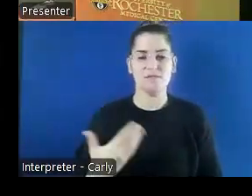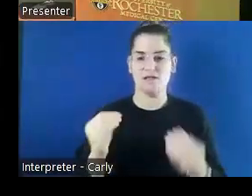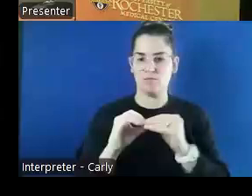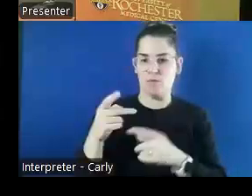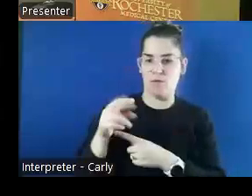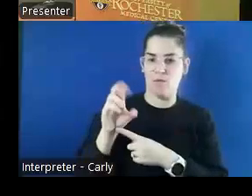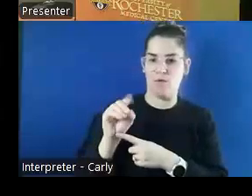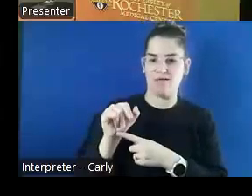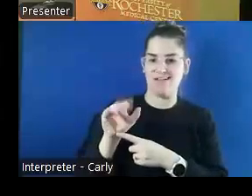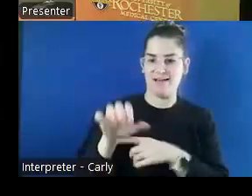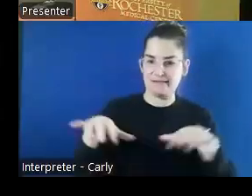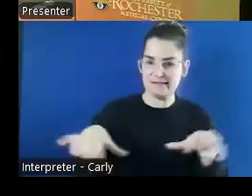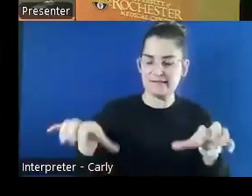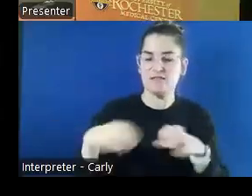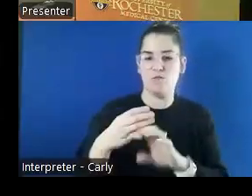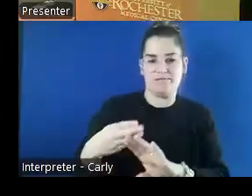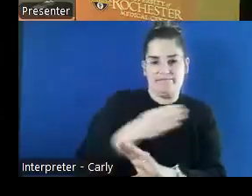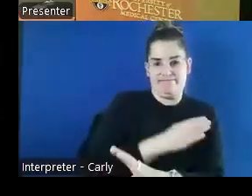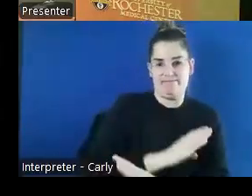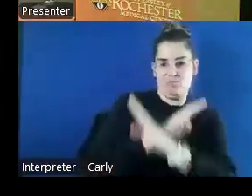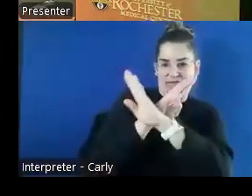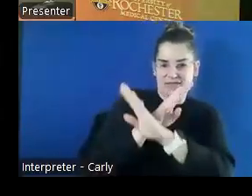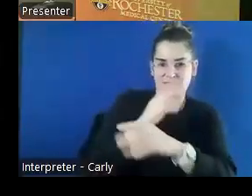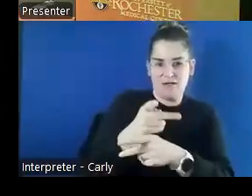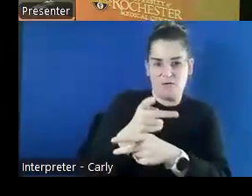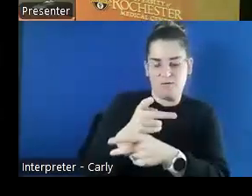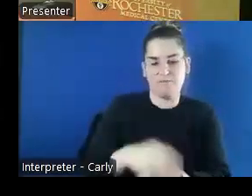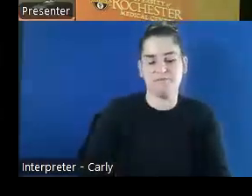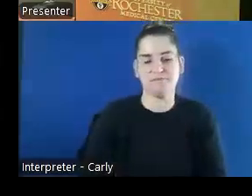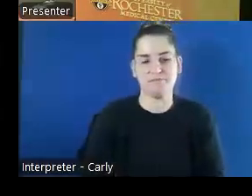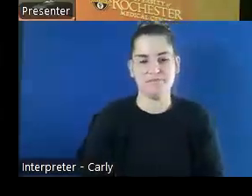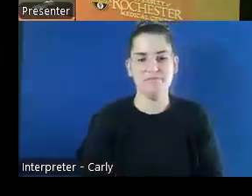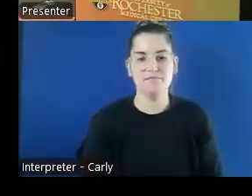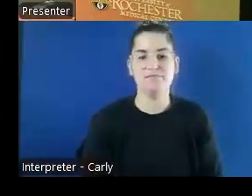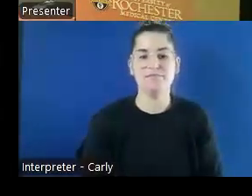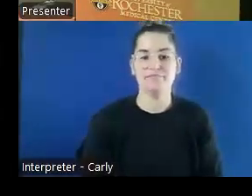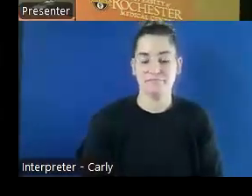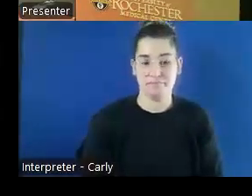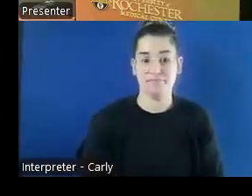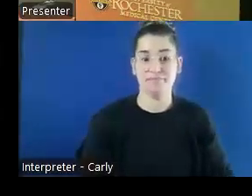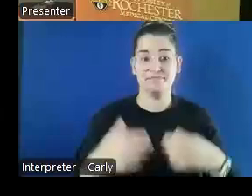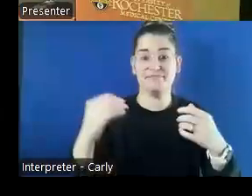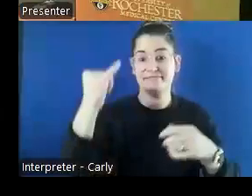so doing more preventive care and so um the idea for a primary care medical home was eventually